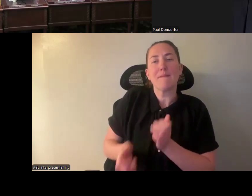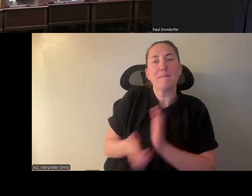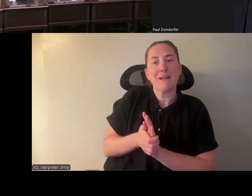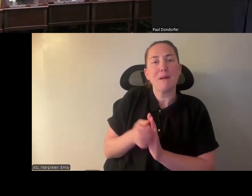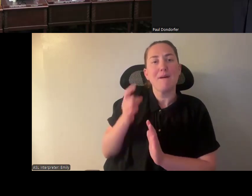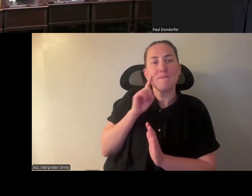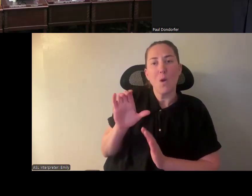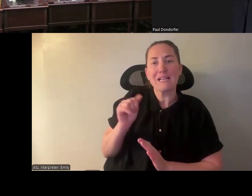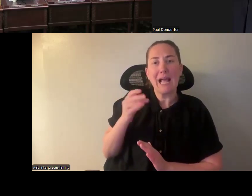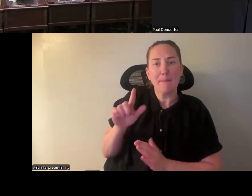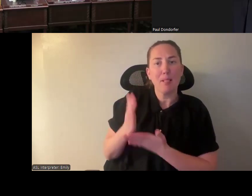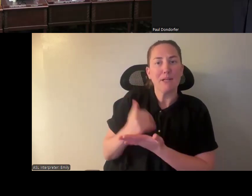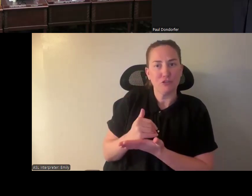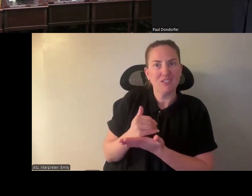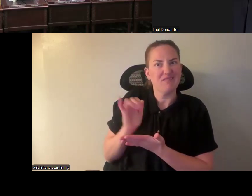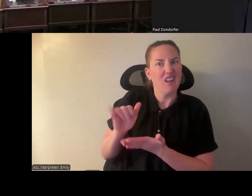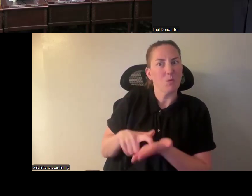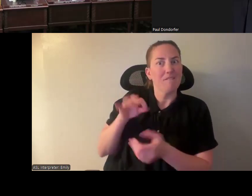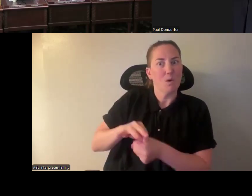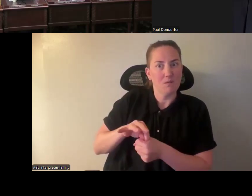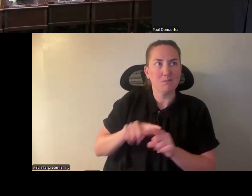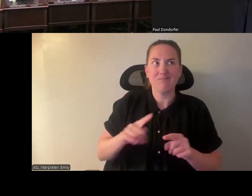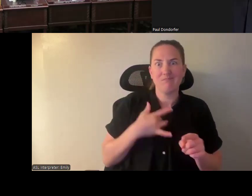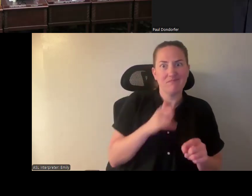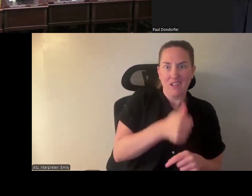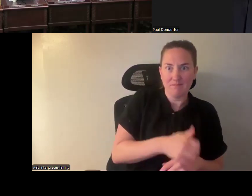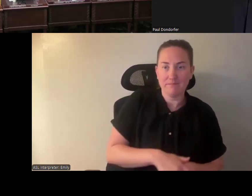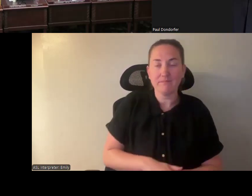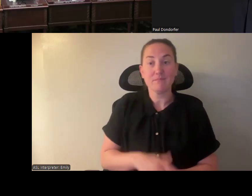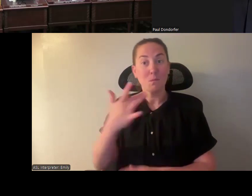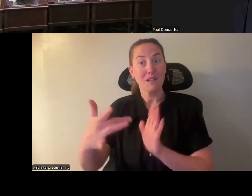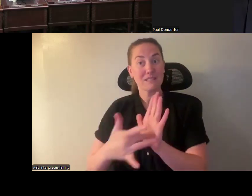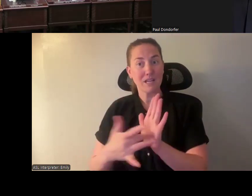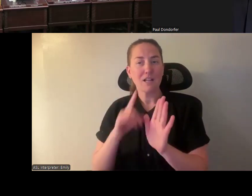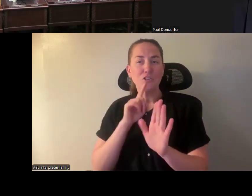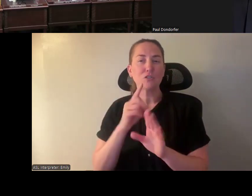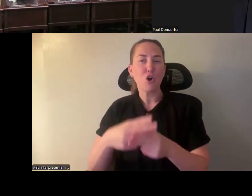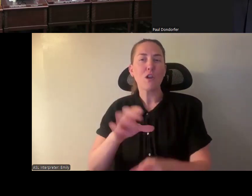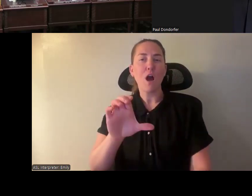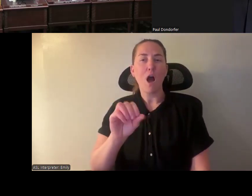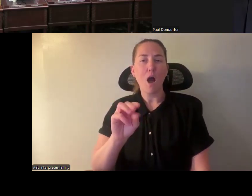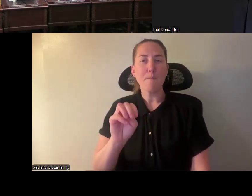uh budget And that's because these this technology it's considered a commodity not a professional